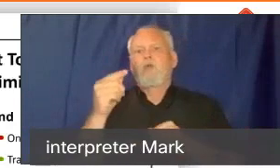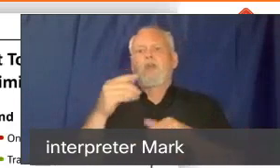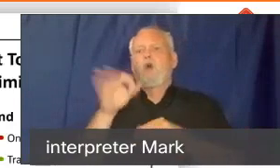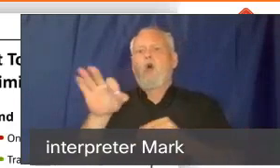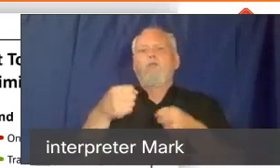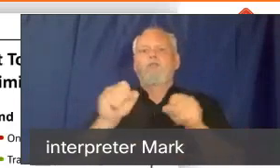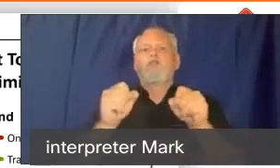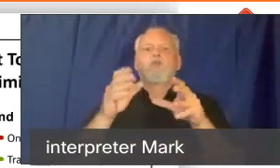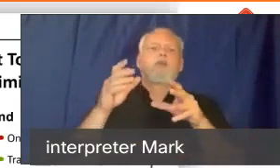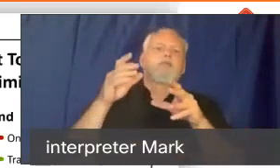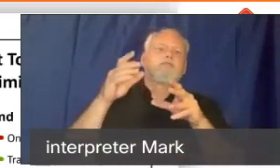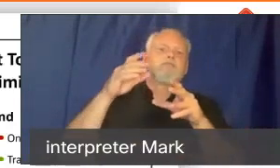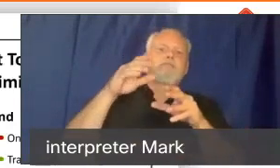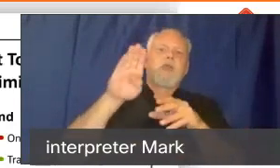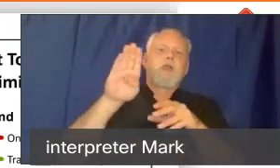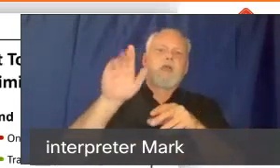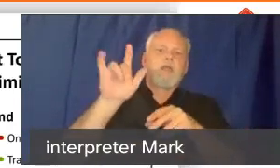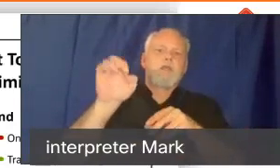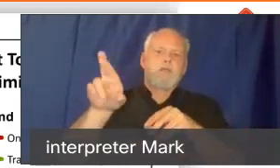So the player design.